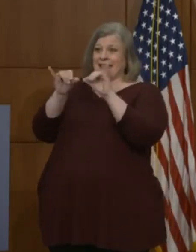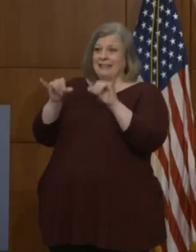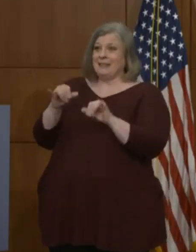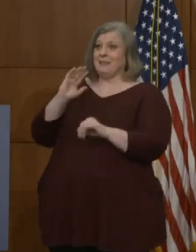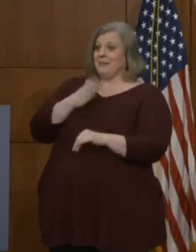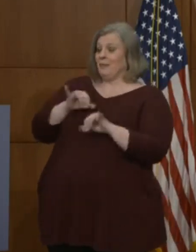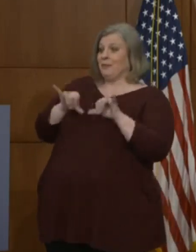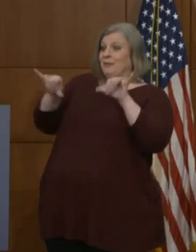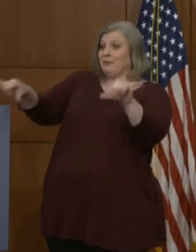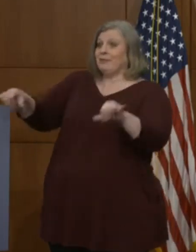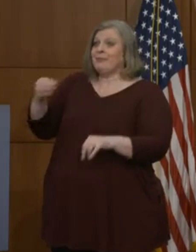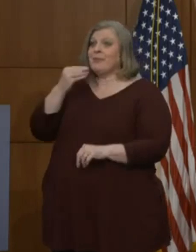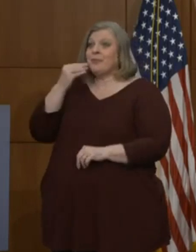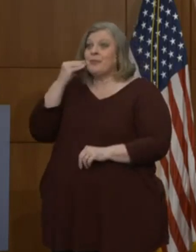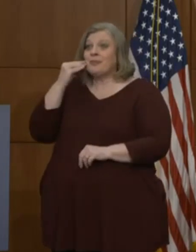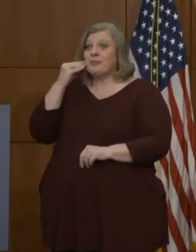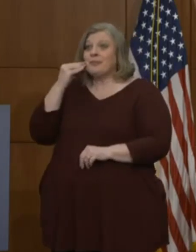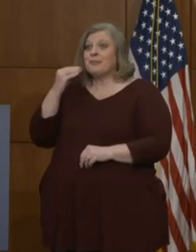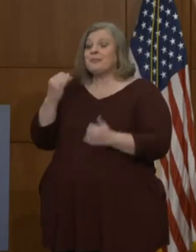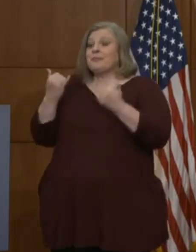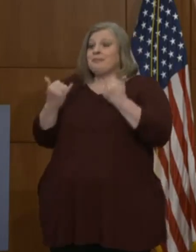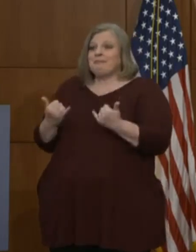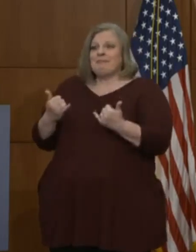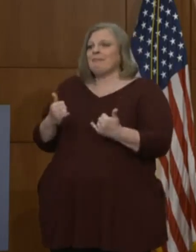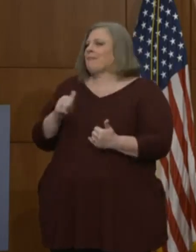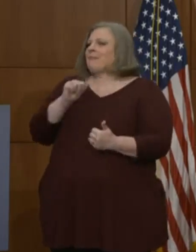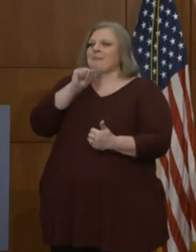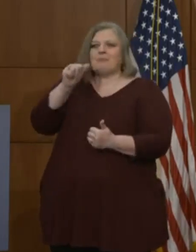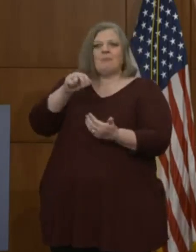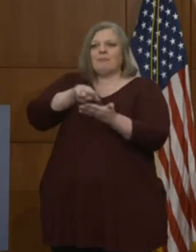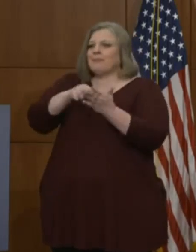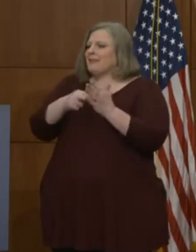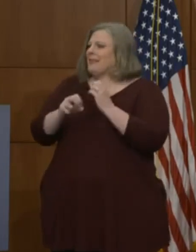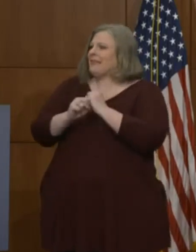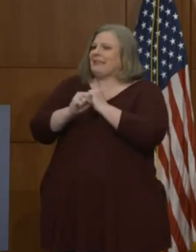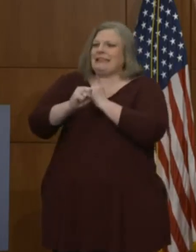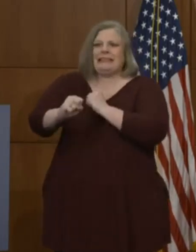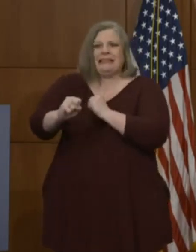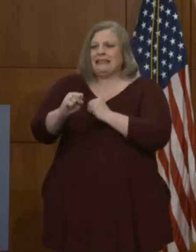AS THE UVA DATA AND OUR STAY AT HOME ORDER- I DON’T HAVE ANY HOME ORDER- I DON’T HAVE ANY INTENTIONS AS TODAY. EXTENDED